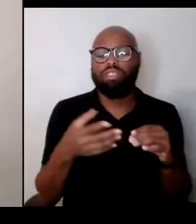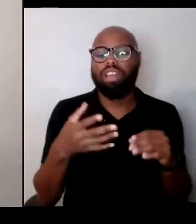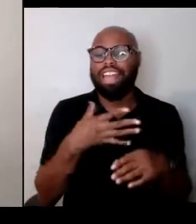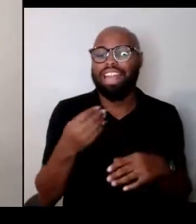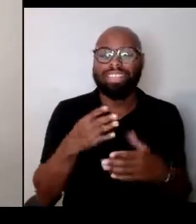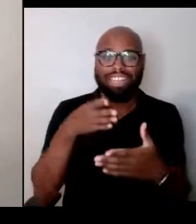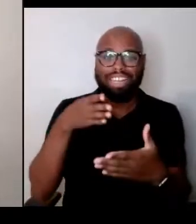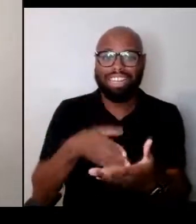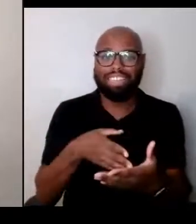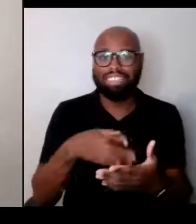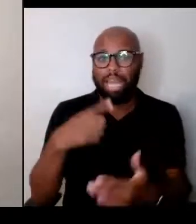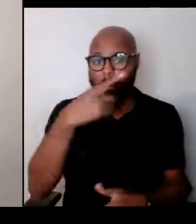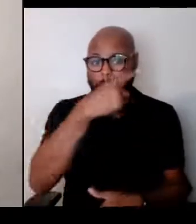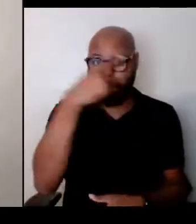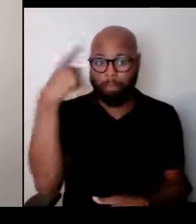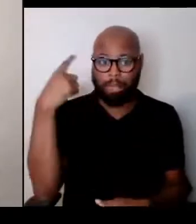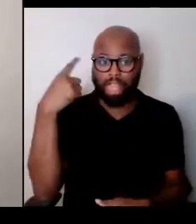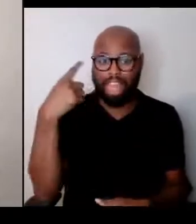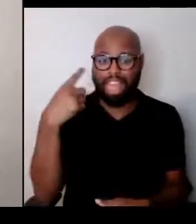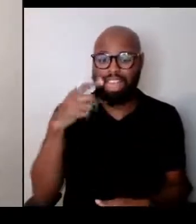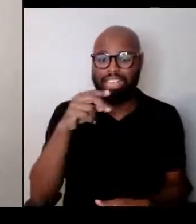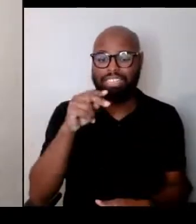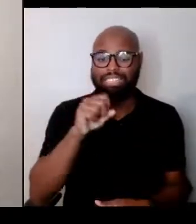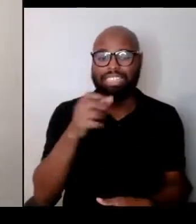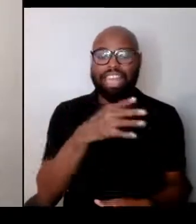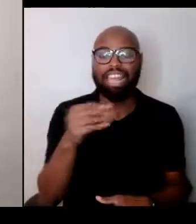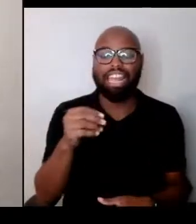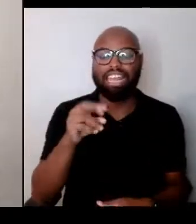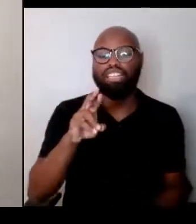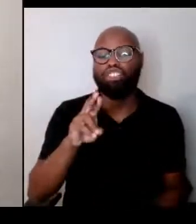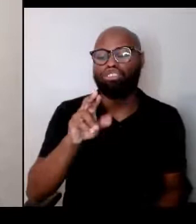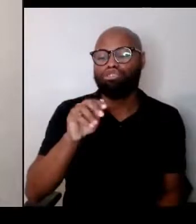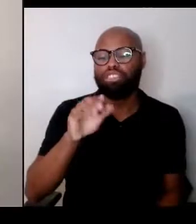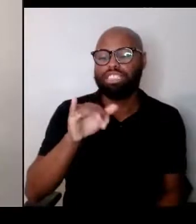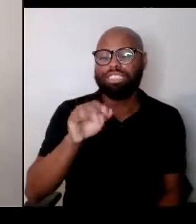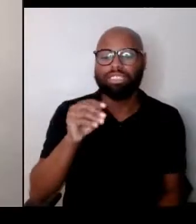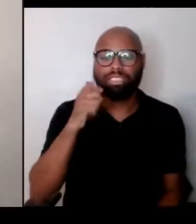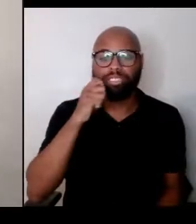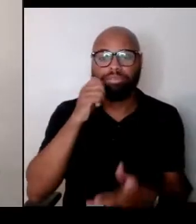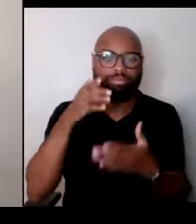anti-blackness and racism. I mean, you know when you're just looking